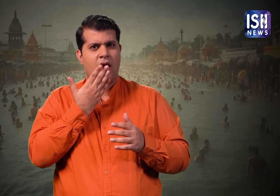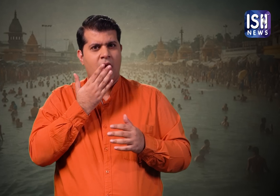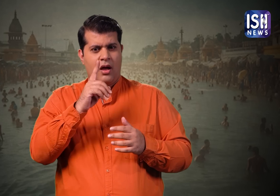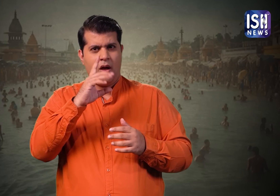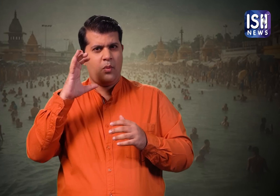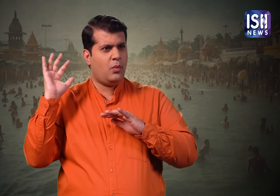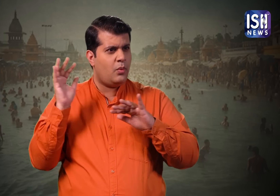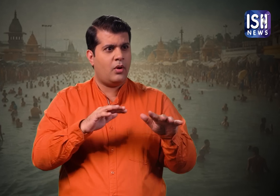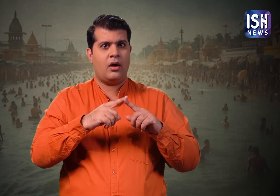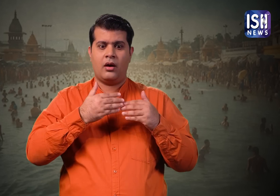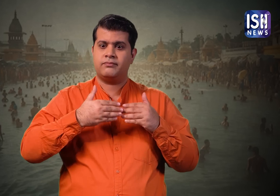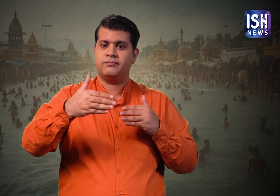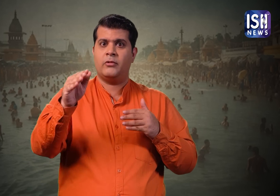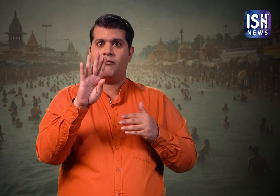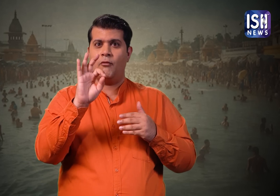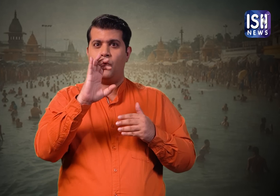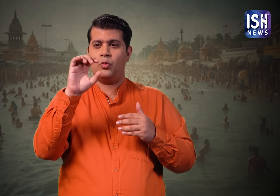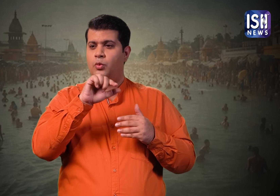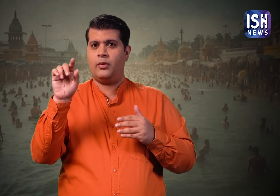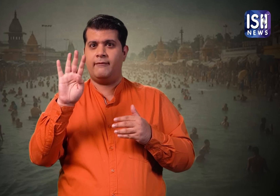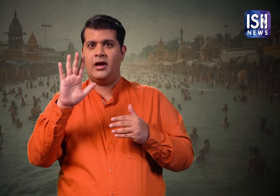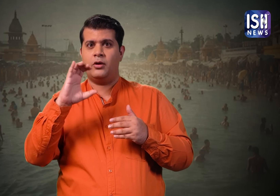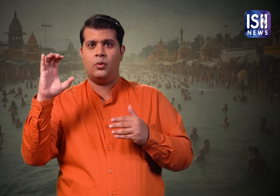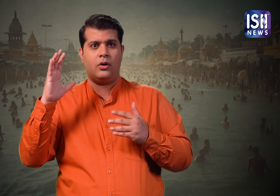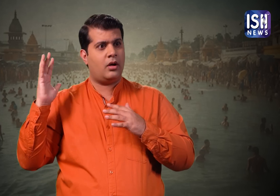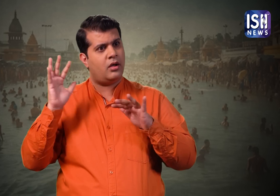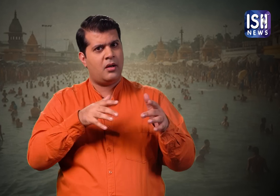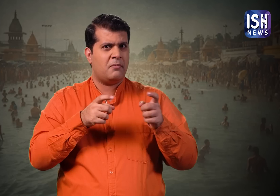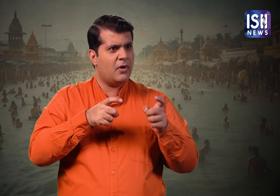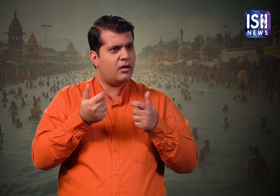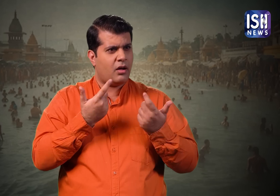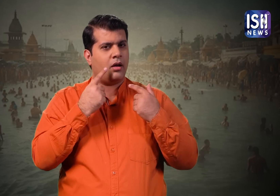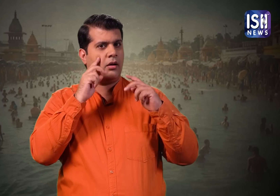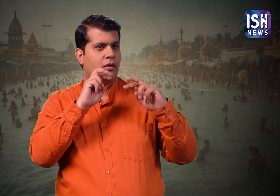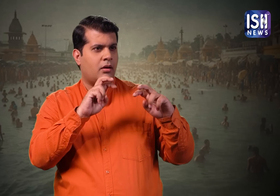They will research on how a crowd of 40-45 crore people will be managed.